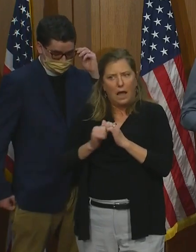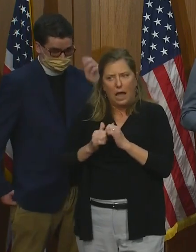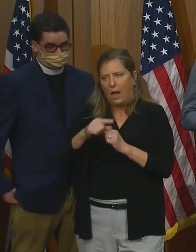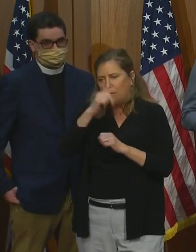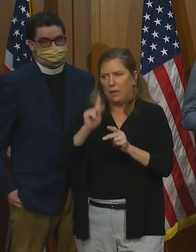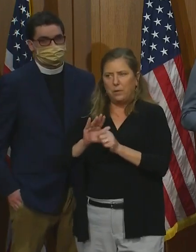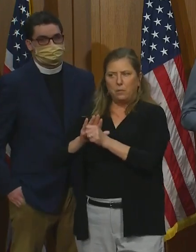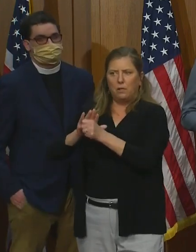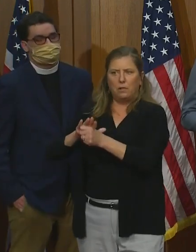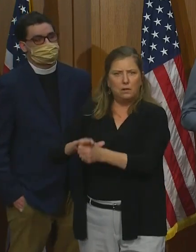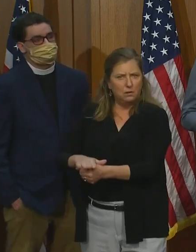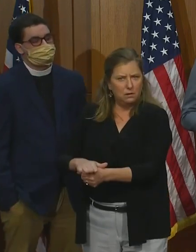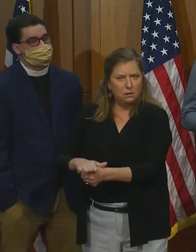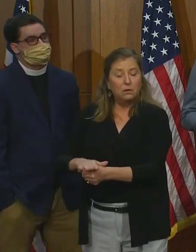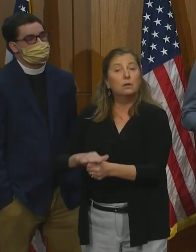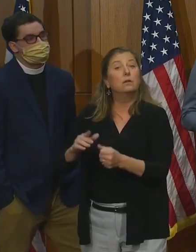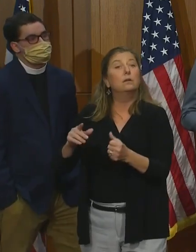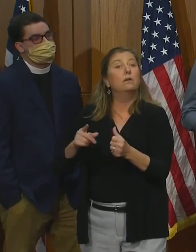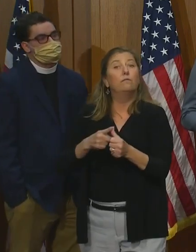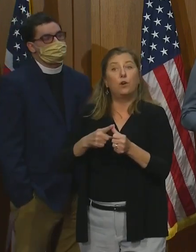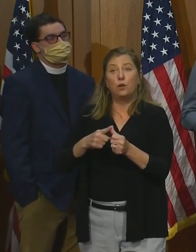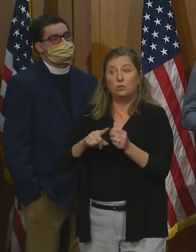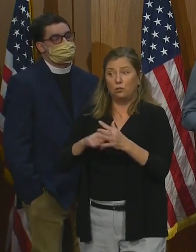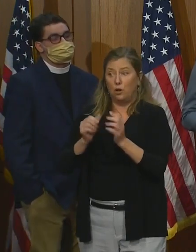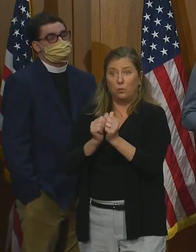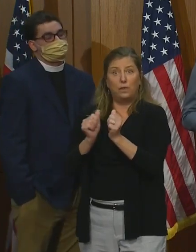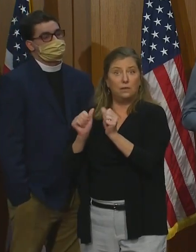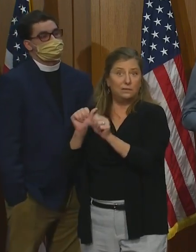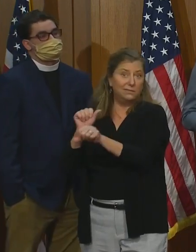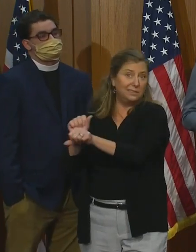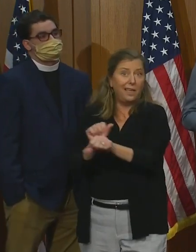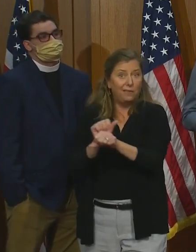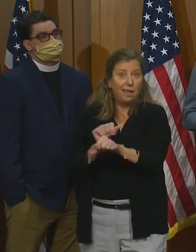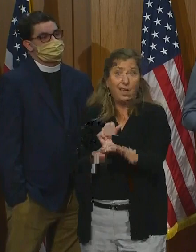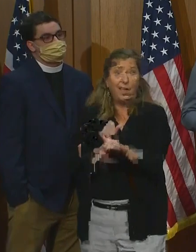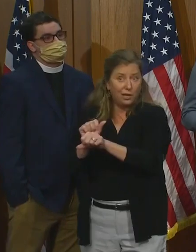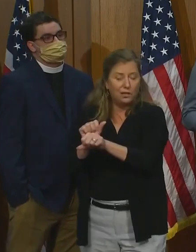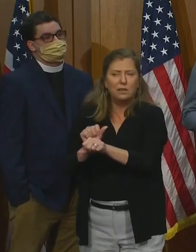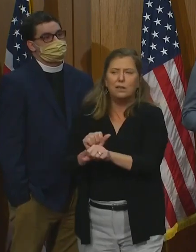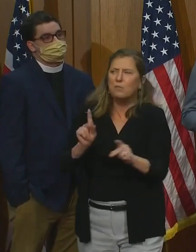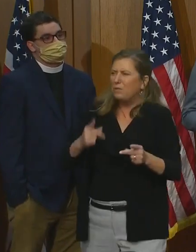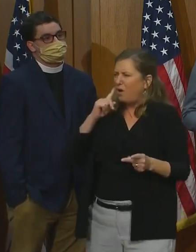NEED TO GO BACK AND REALLY LOOK AT. THEY HAVE A- OF BY